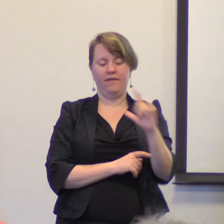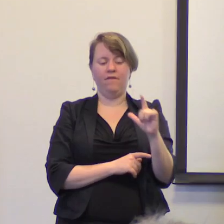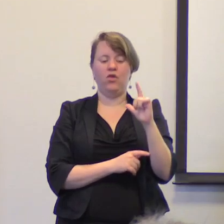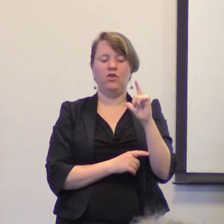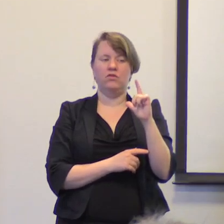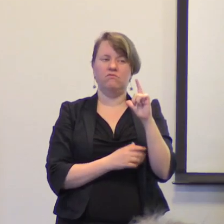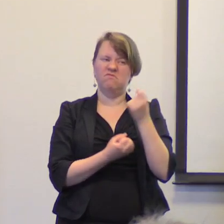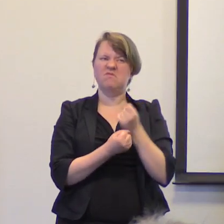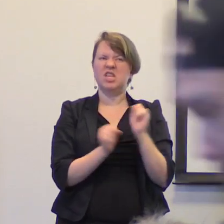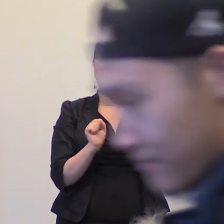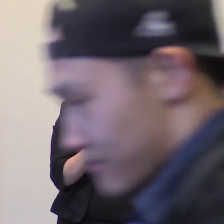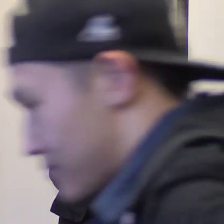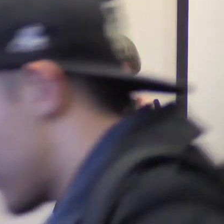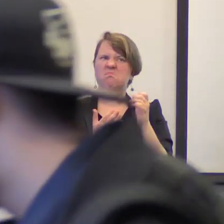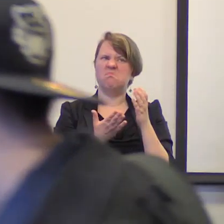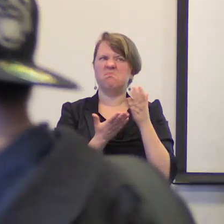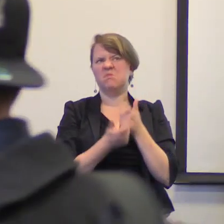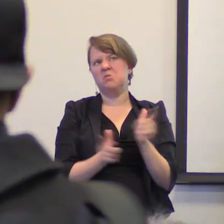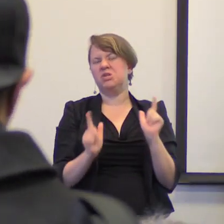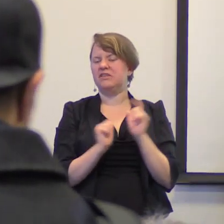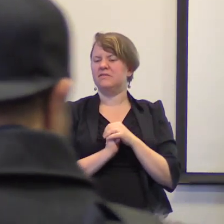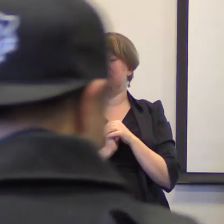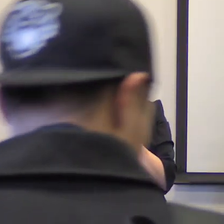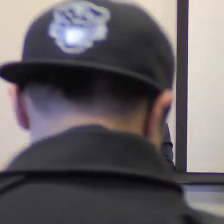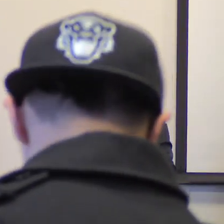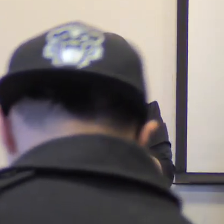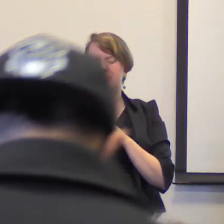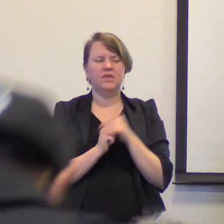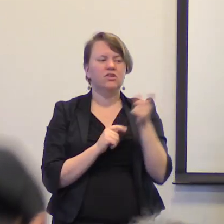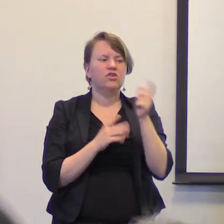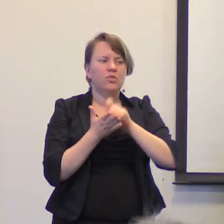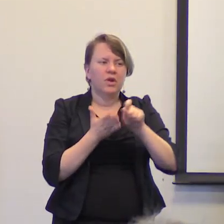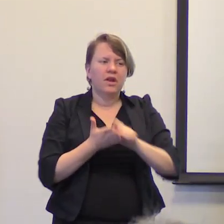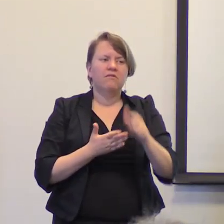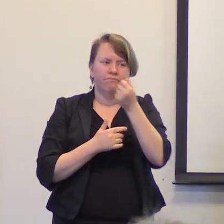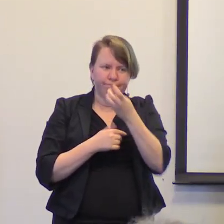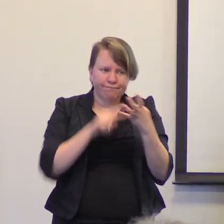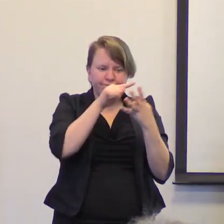She has written numerous articles in several books, including the award-winning book, Taking